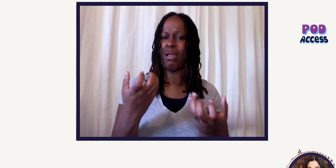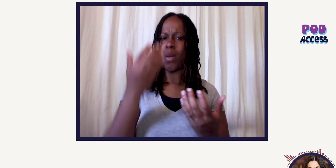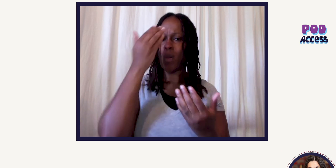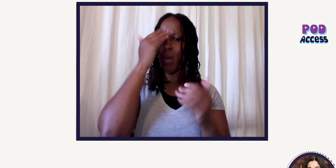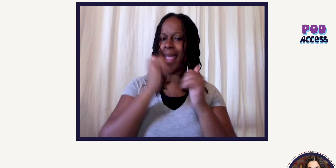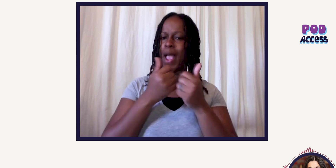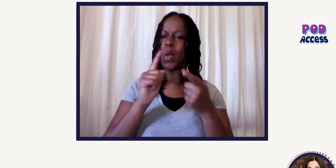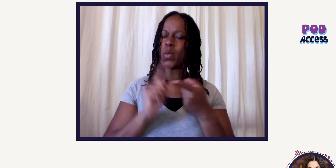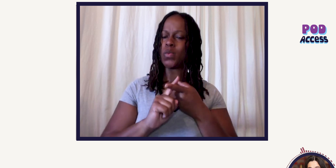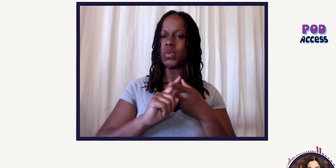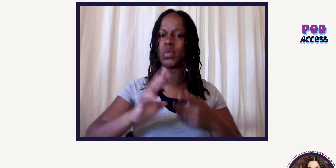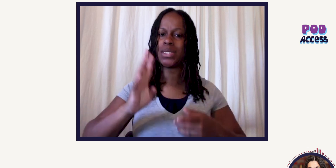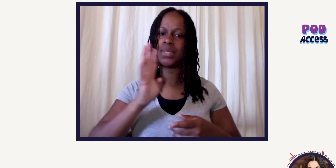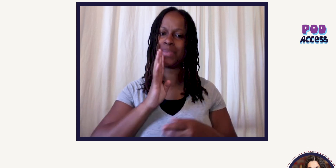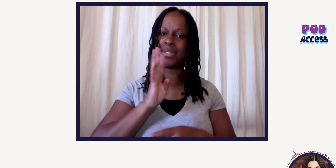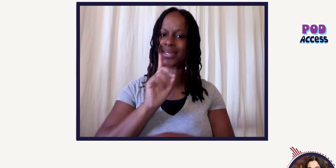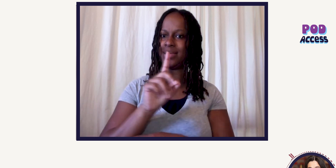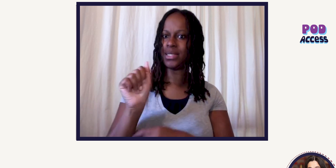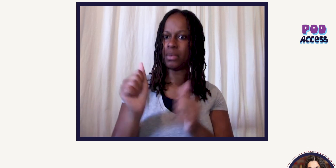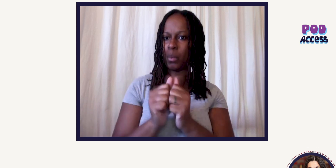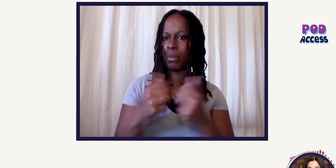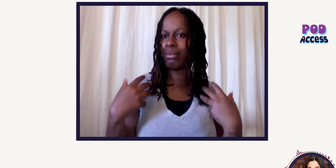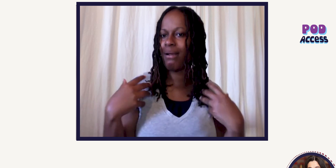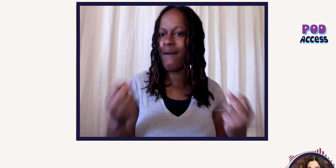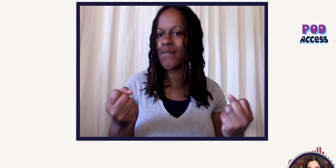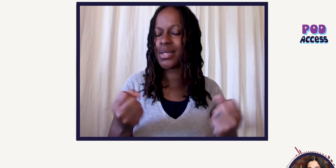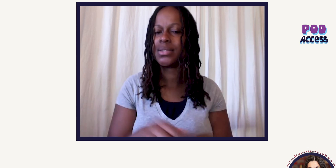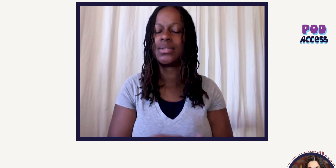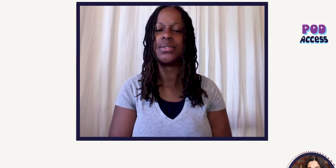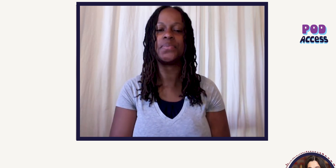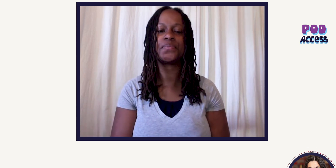which tickles me! And it means that it's working and that it's resonating with people.